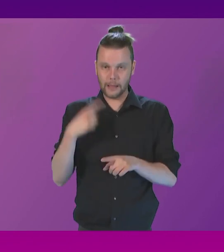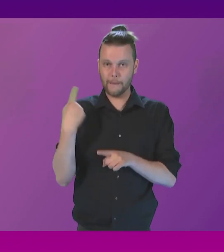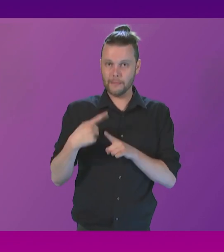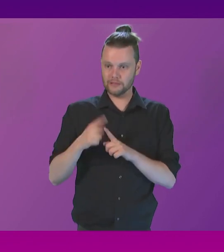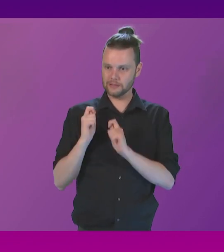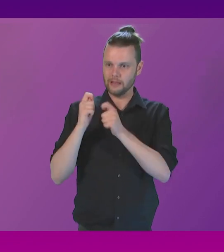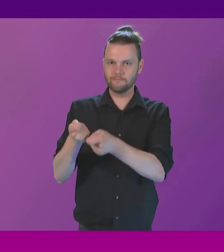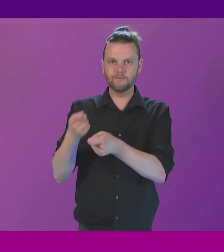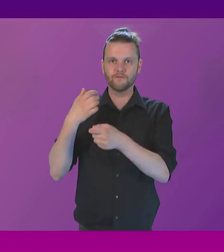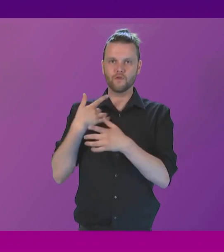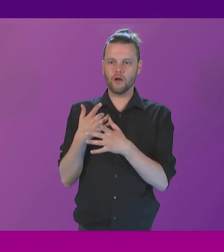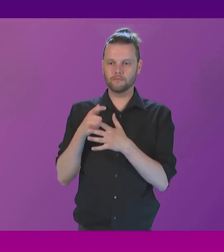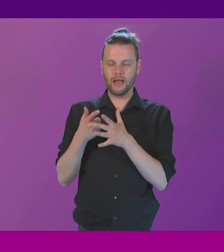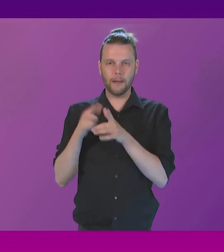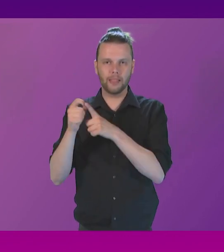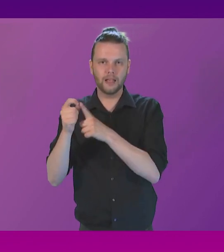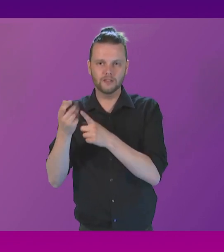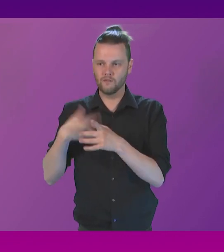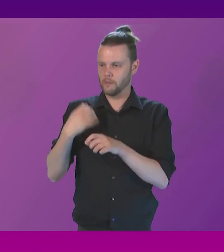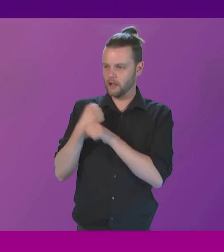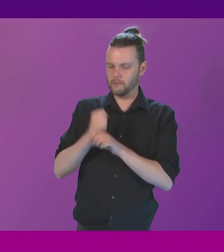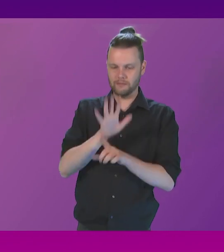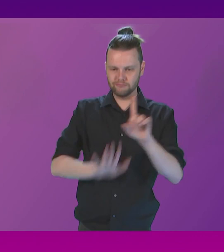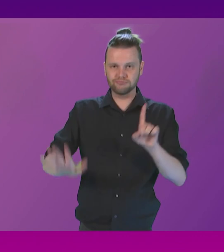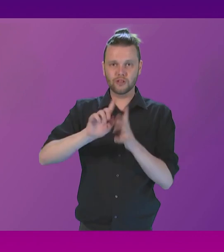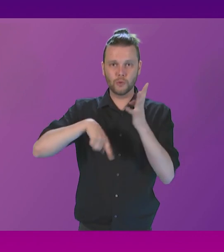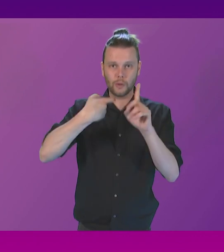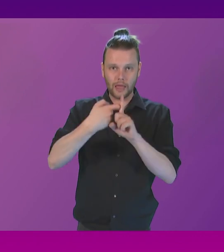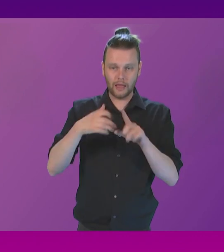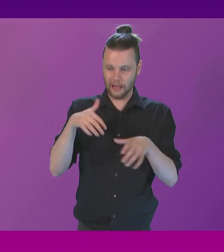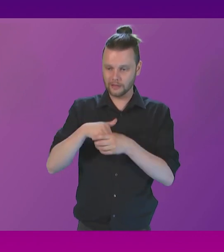applications on behalf of Governments across the UK, including the Scottish Government.